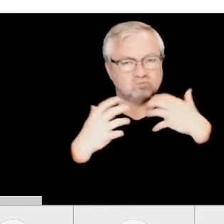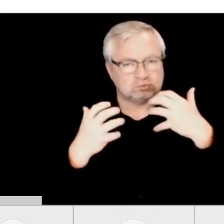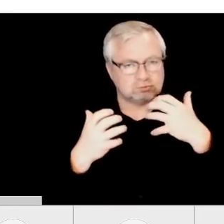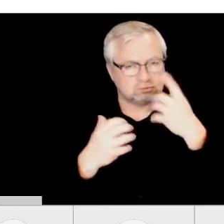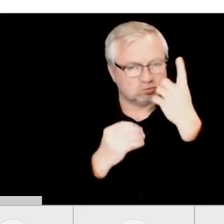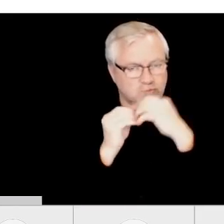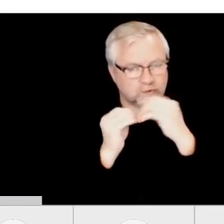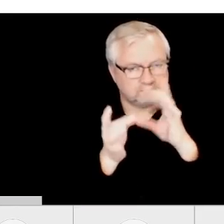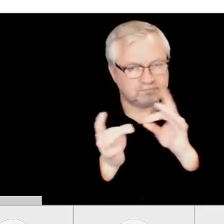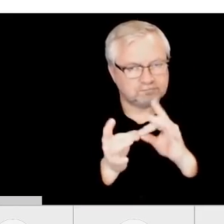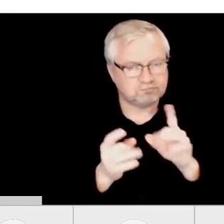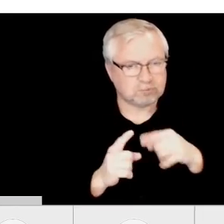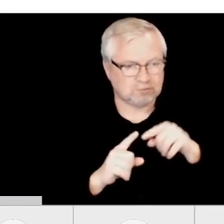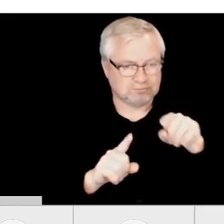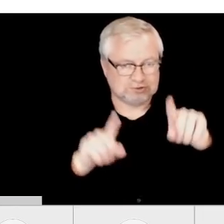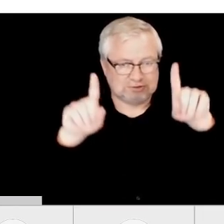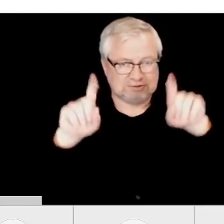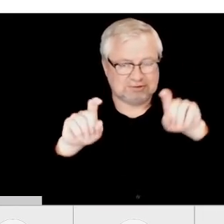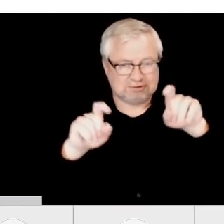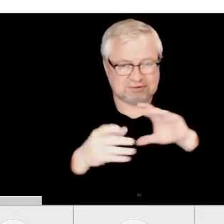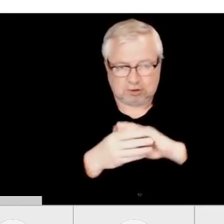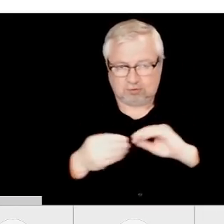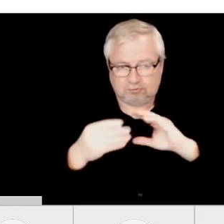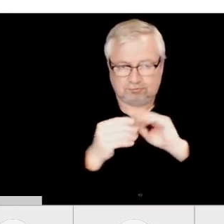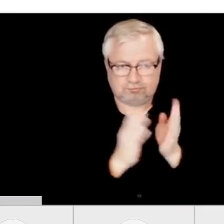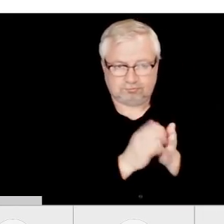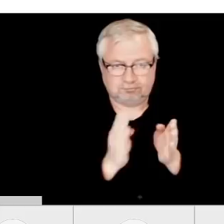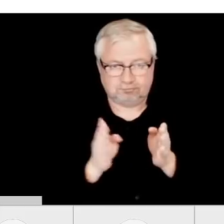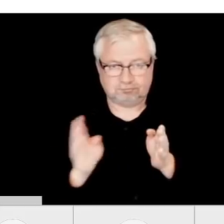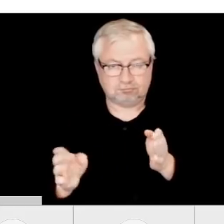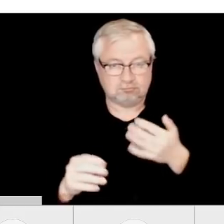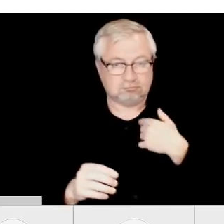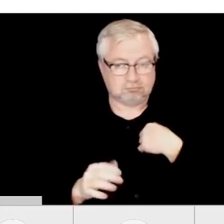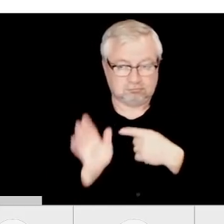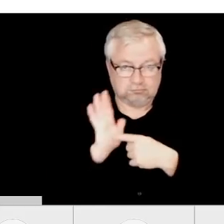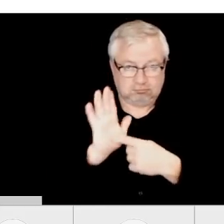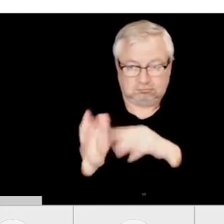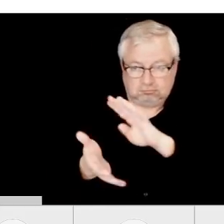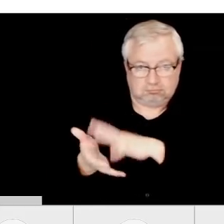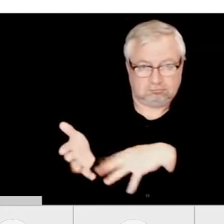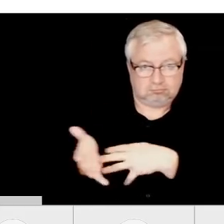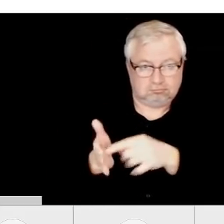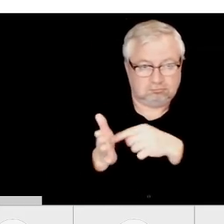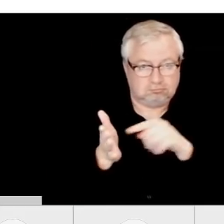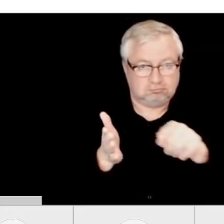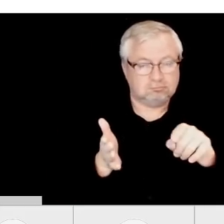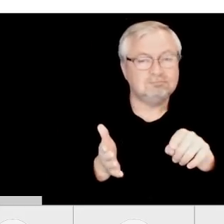testing scenarios. What we're modeling here, and it's limited to a structure of the model